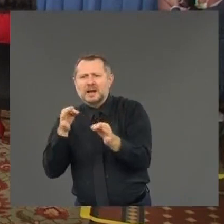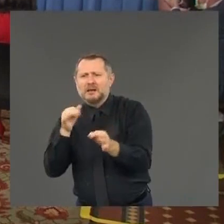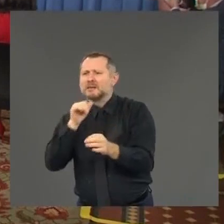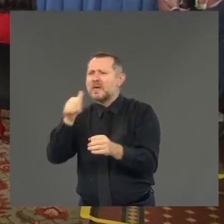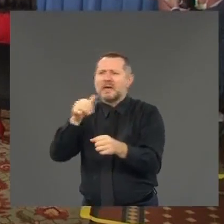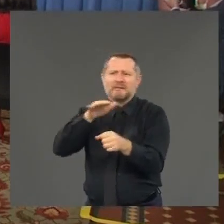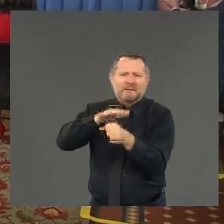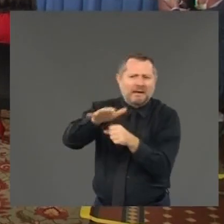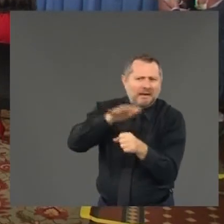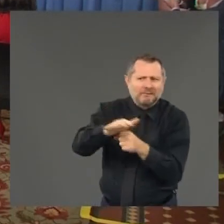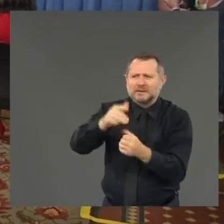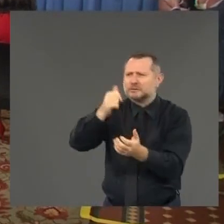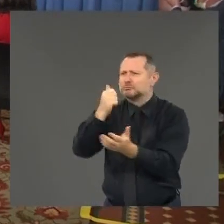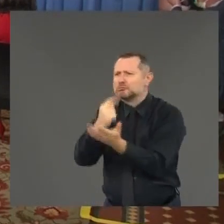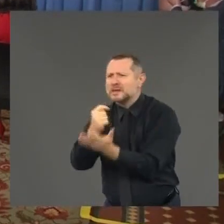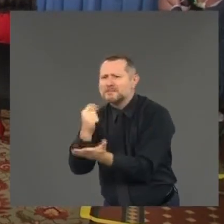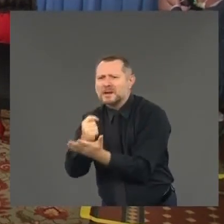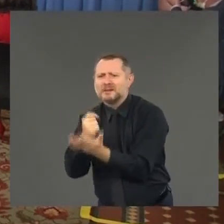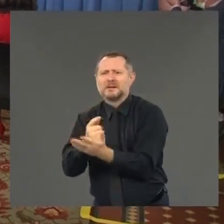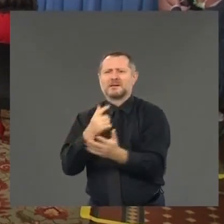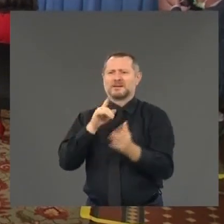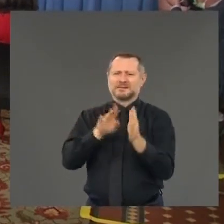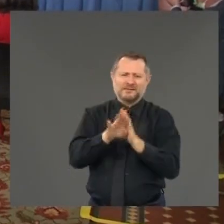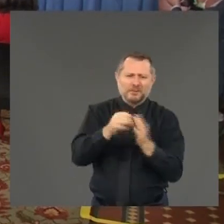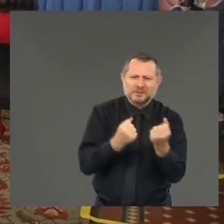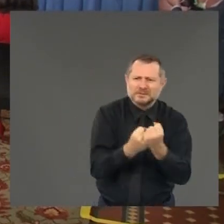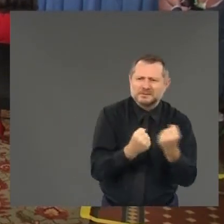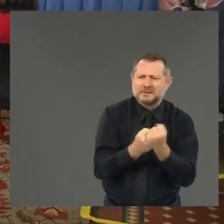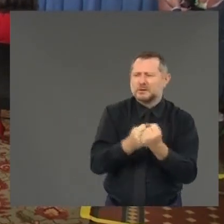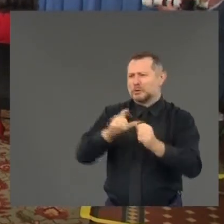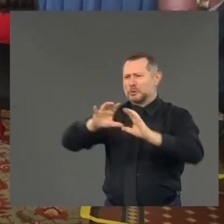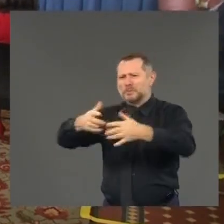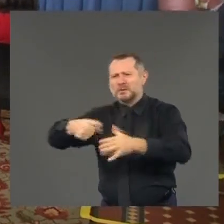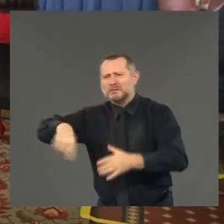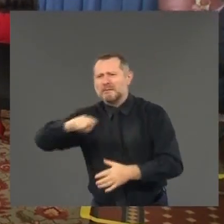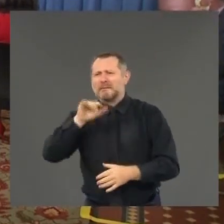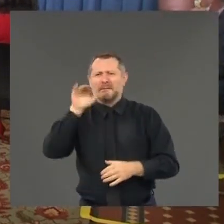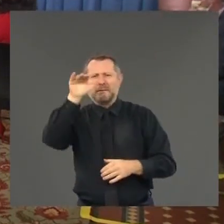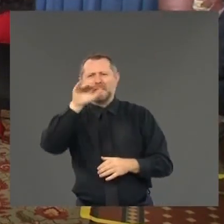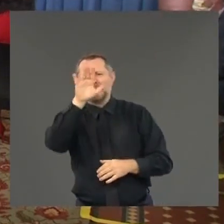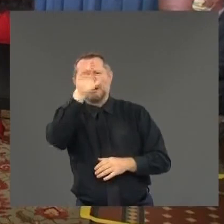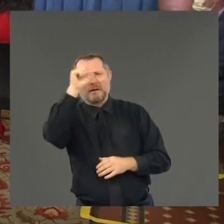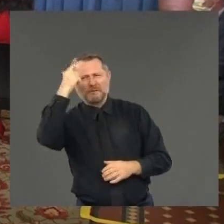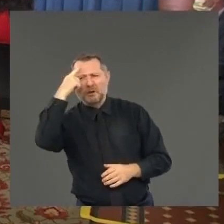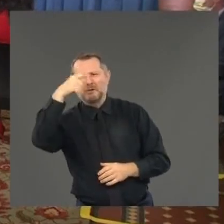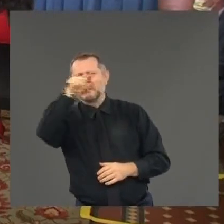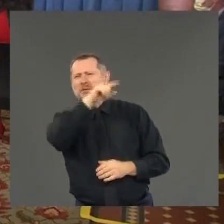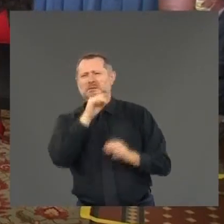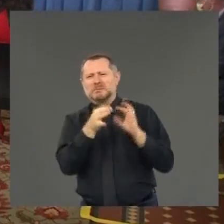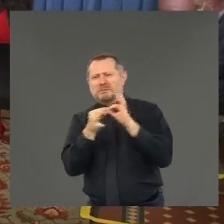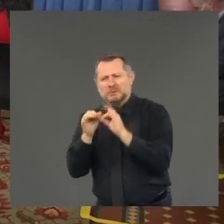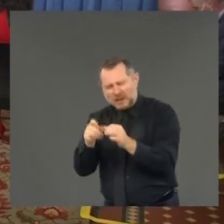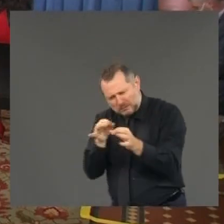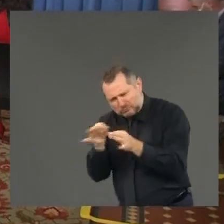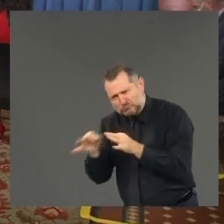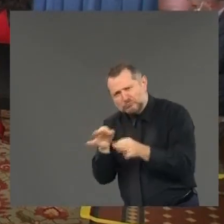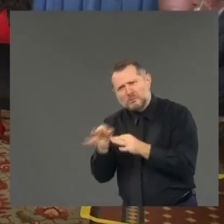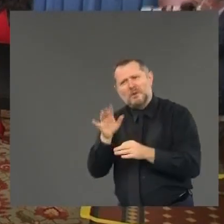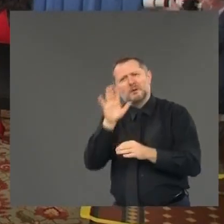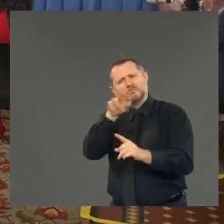DEVELOPMENTAL DISABILITIES LANGUAGE SKILLS AND SOCIAL SKILLS BECAUSE OF LACK OF PROPER CARE. LOCAL ADVOCACY GROUPS HAVE